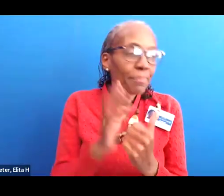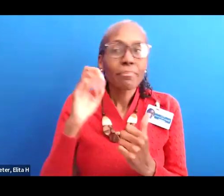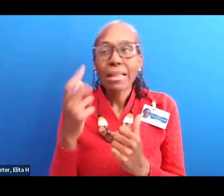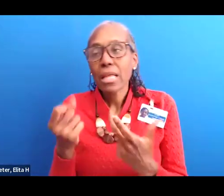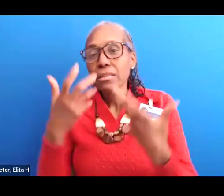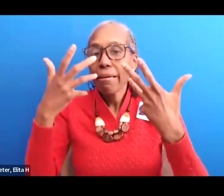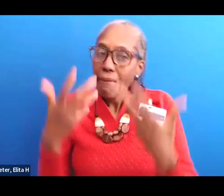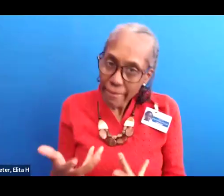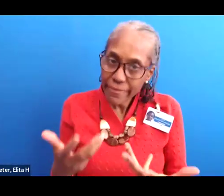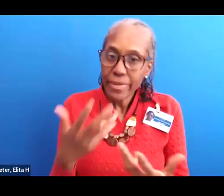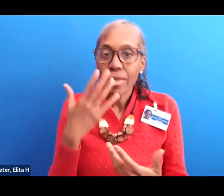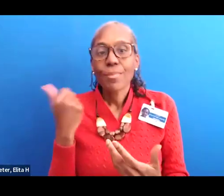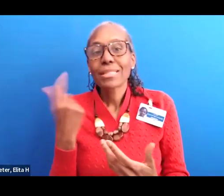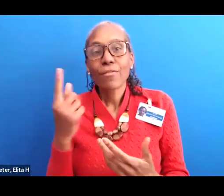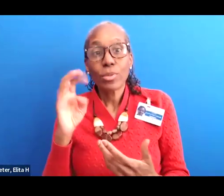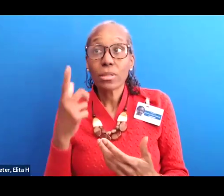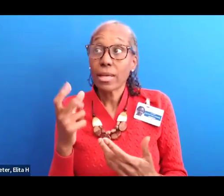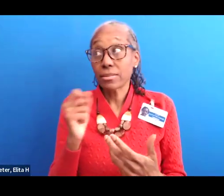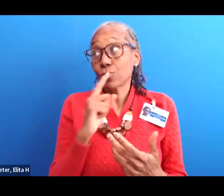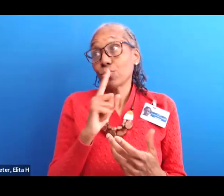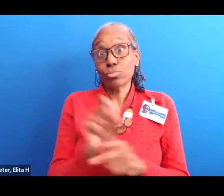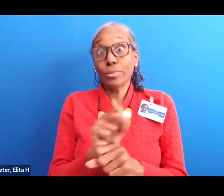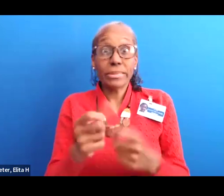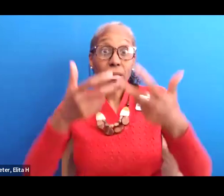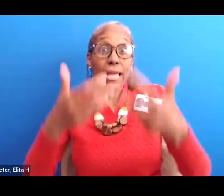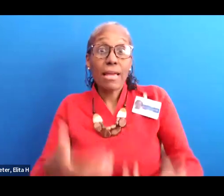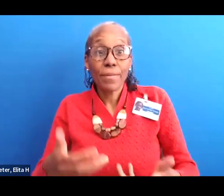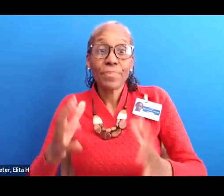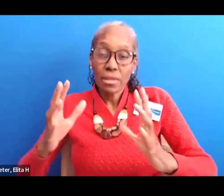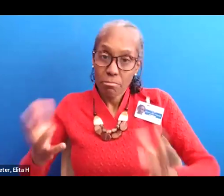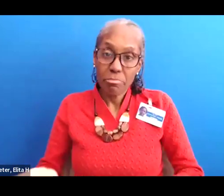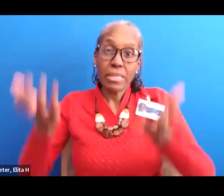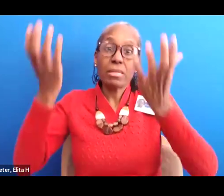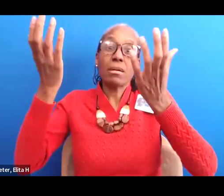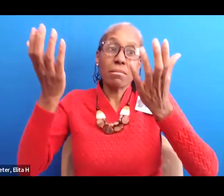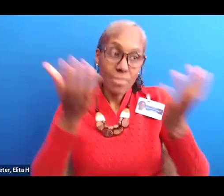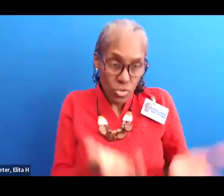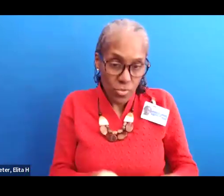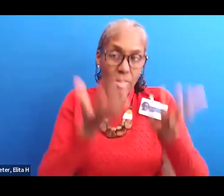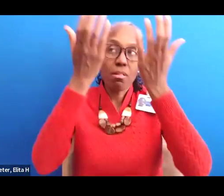heavy.” Because everybody's legs are really heavy and picking them up and moving them around can be a real challenge.